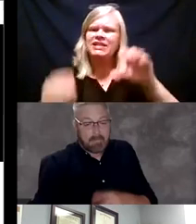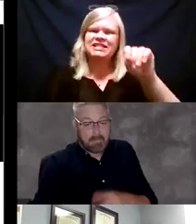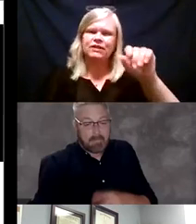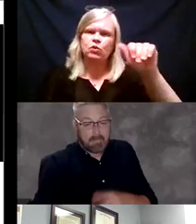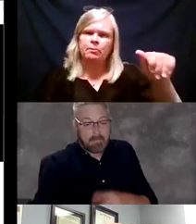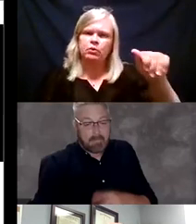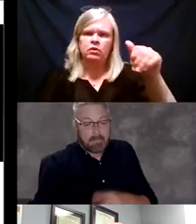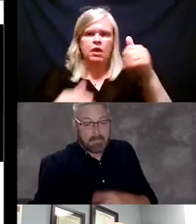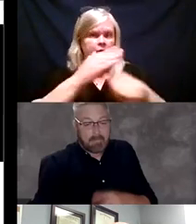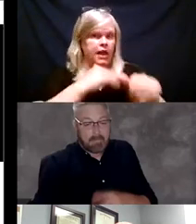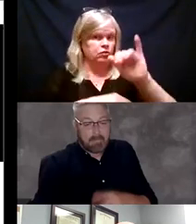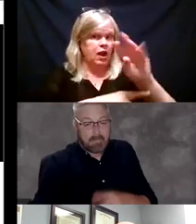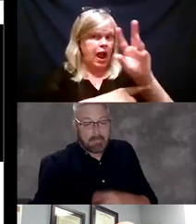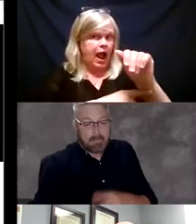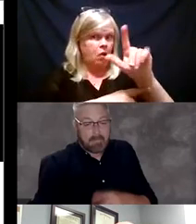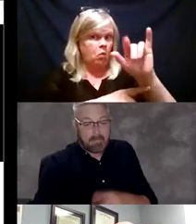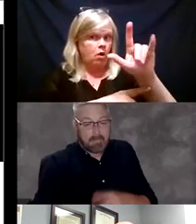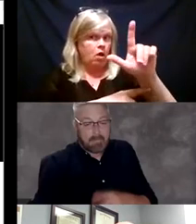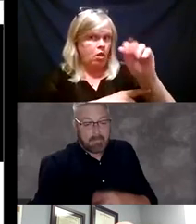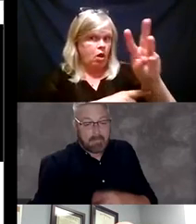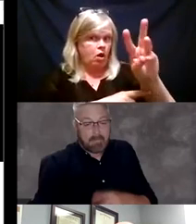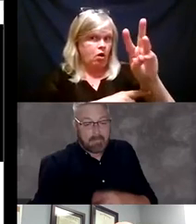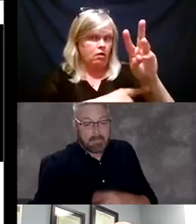IOWA LAW. AS JOSH MENTIONED, YOU KNOW,